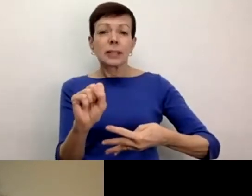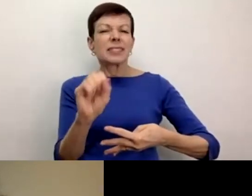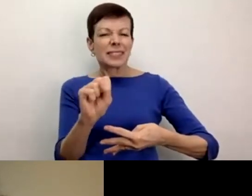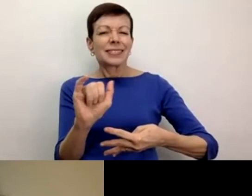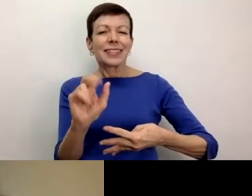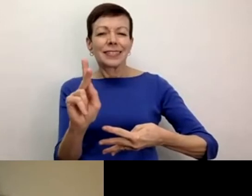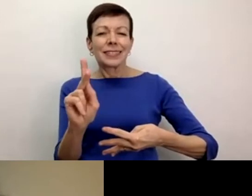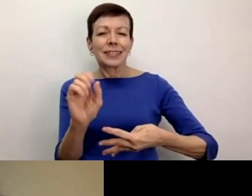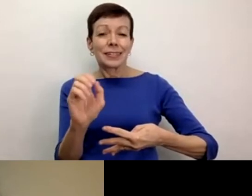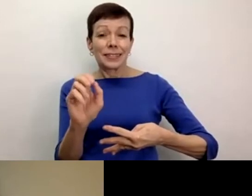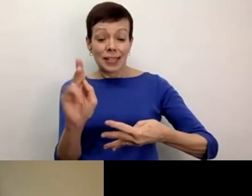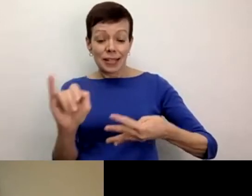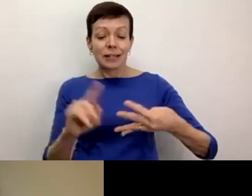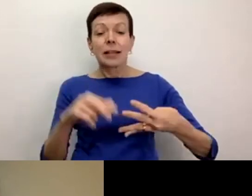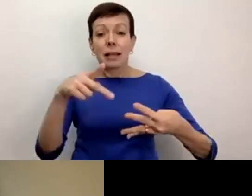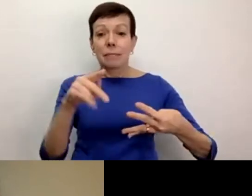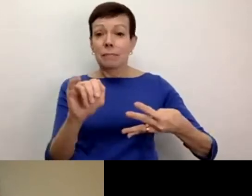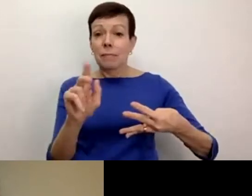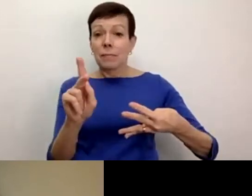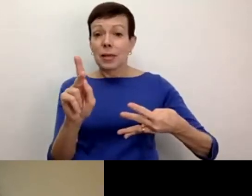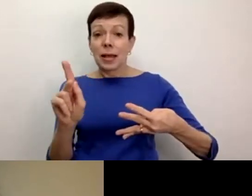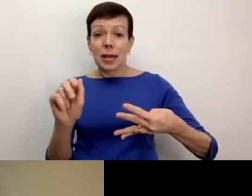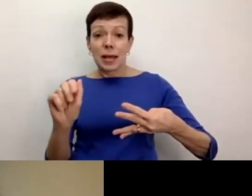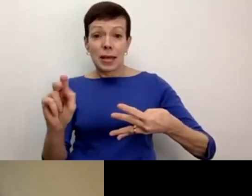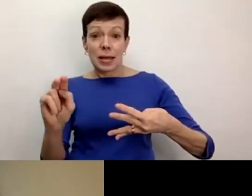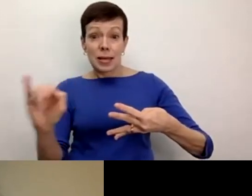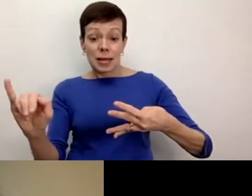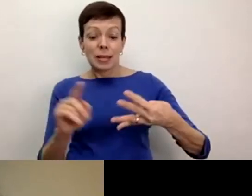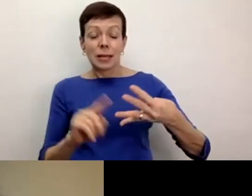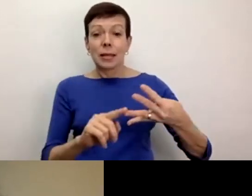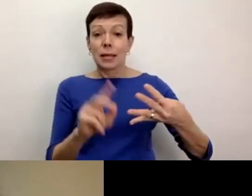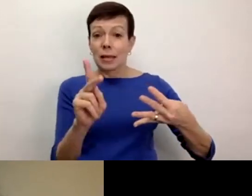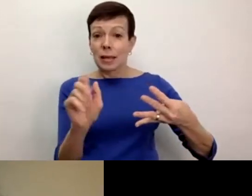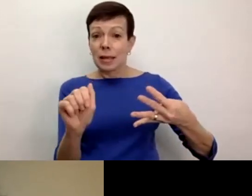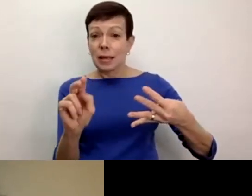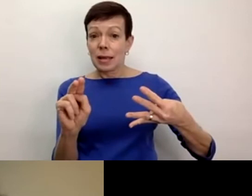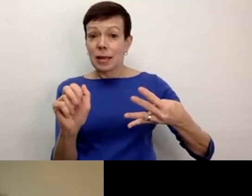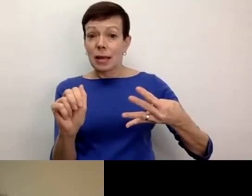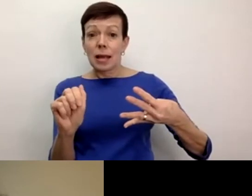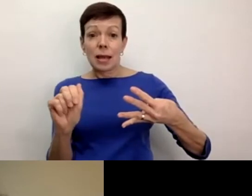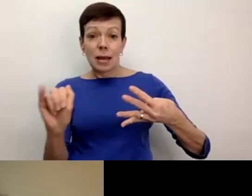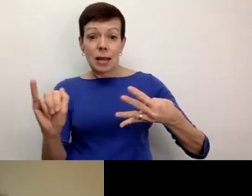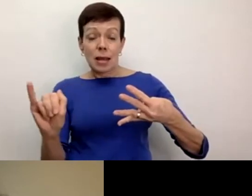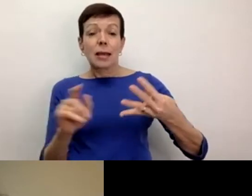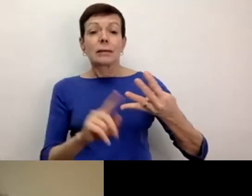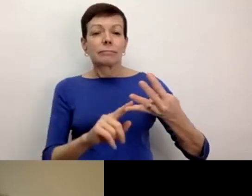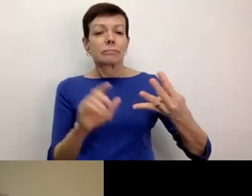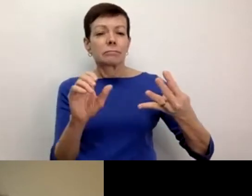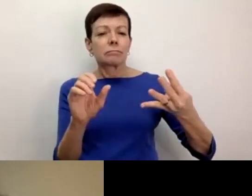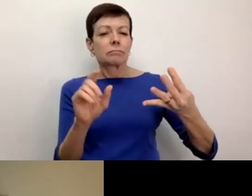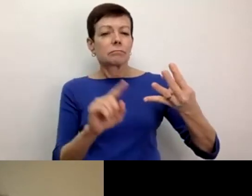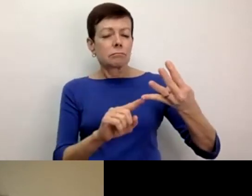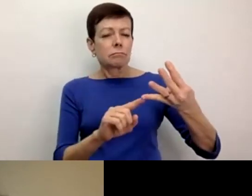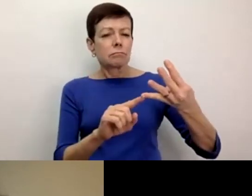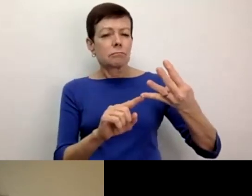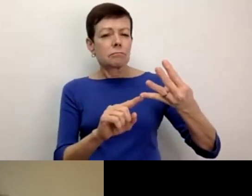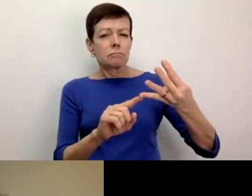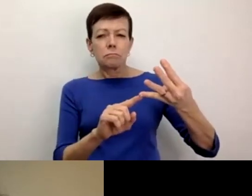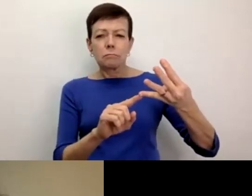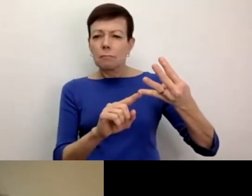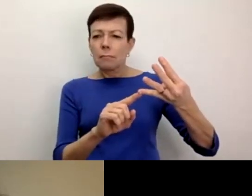Piikani, the Kainai and the Aamsskáápipikani, which are located in Northern Montana in the